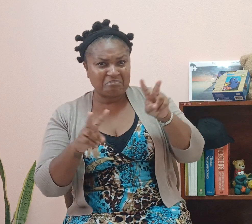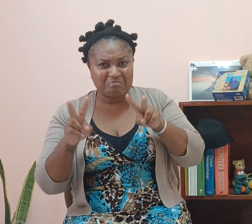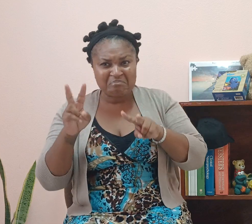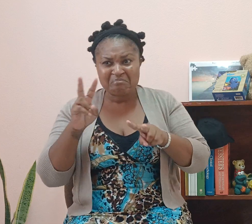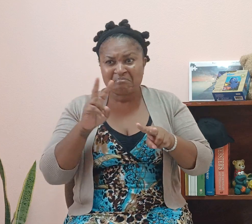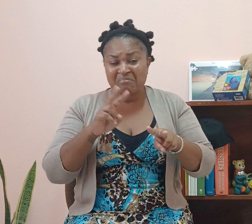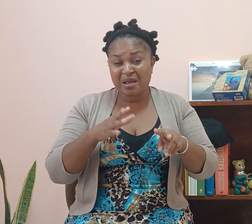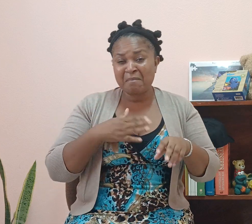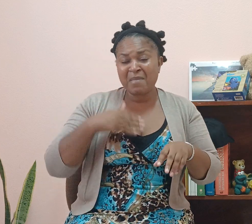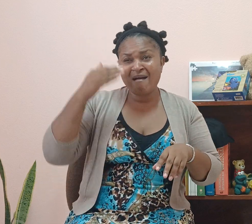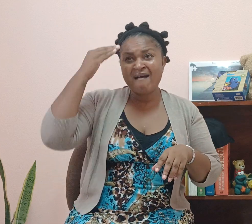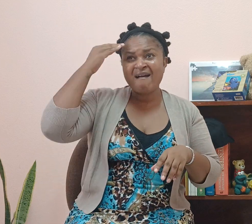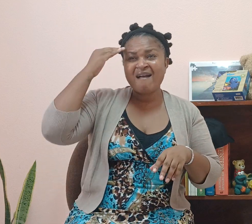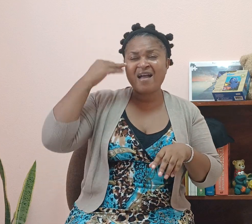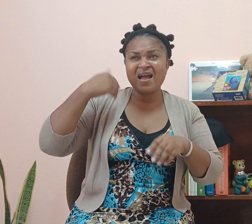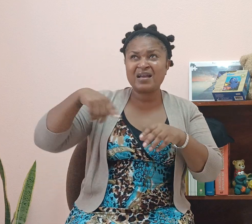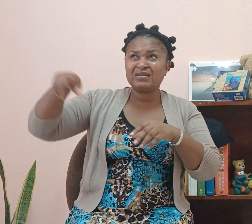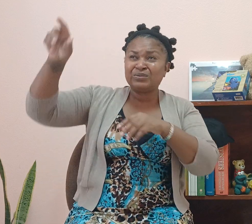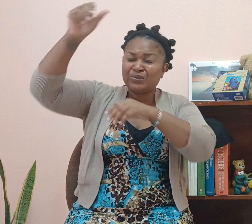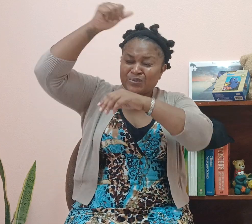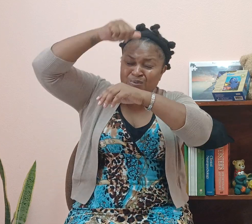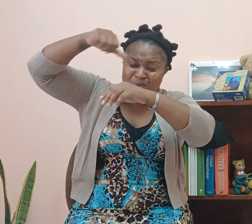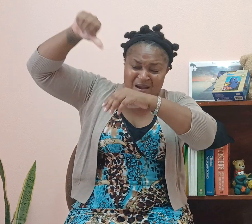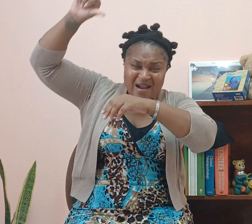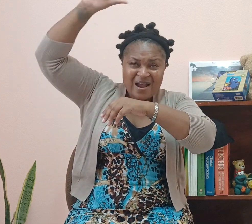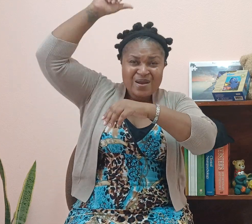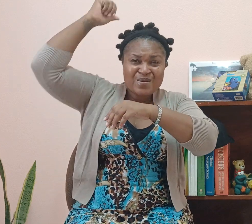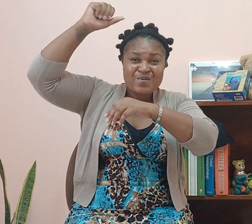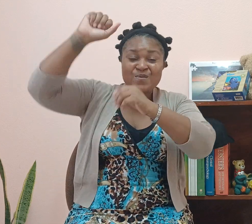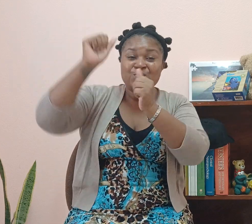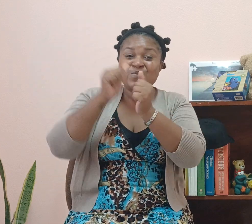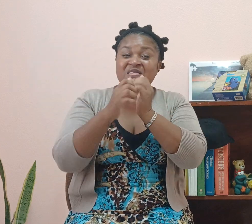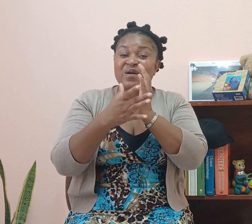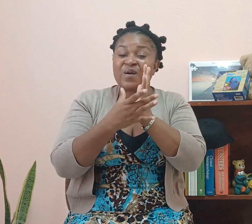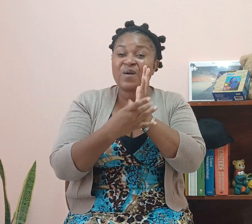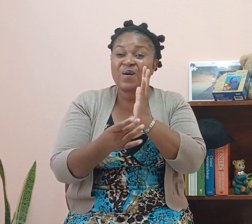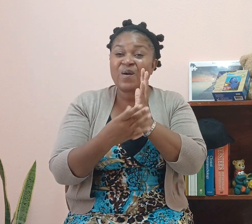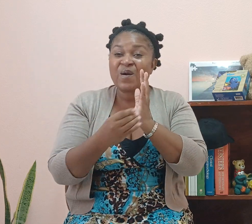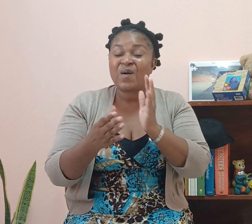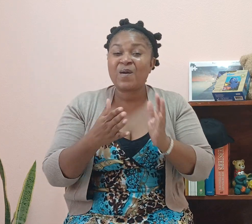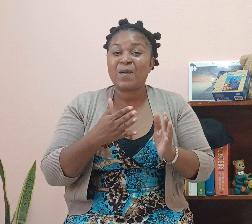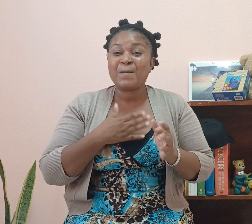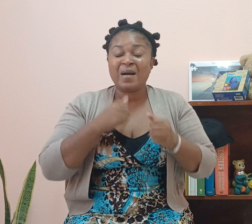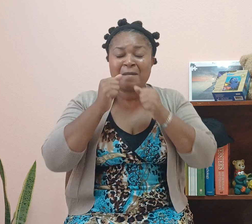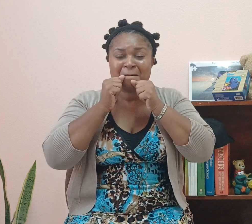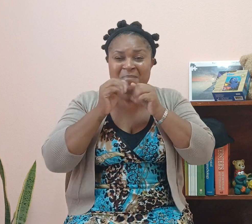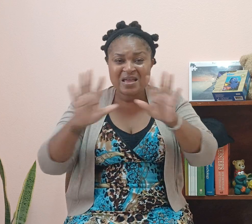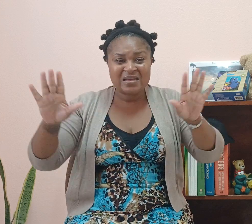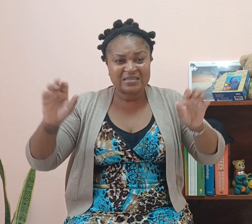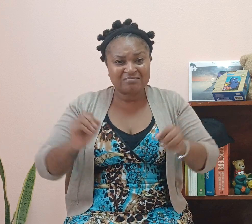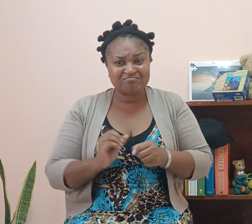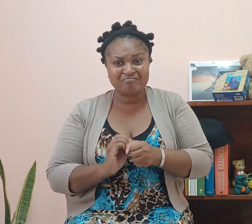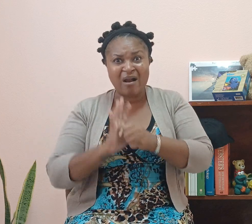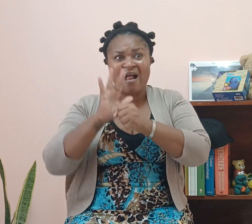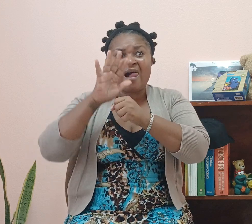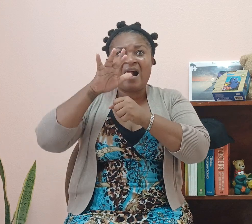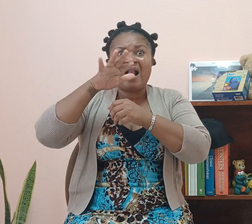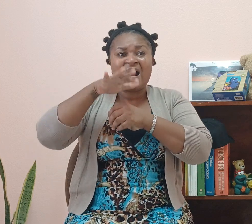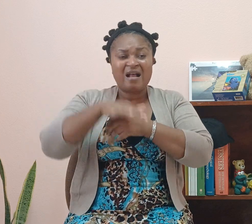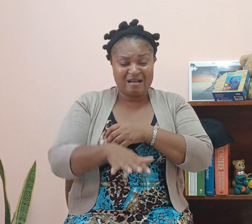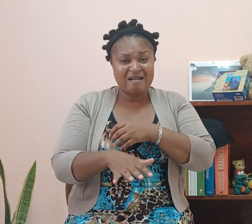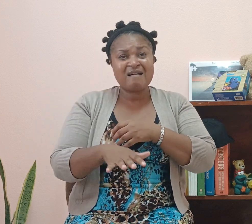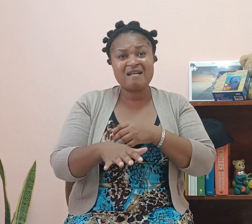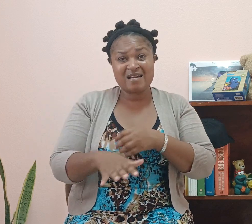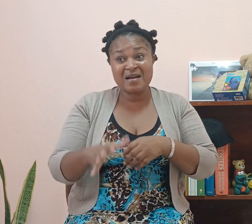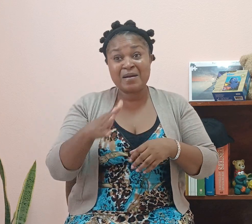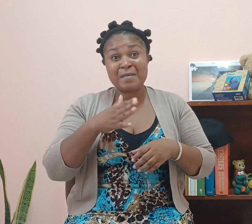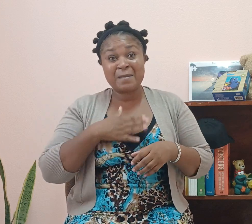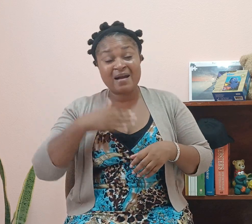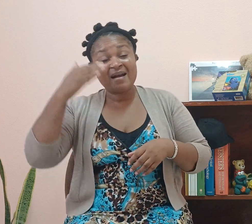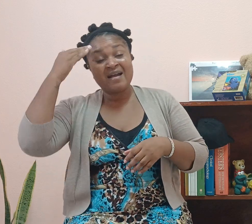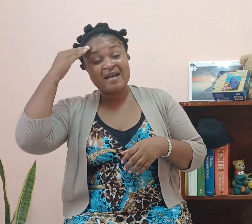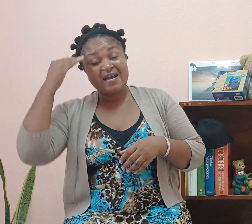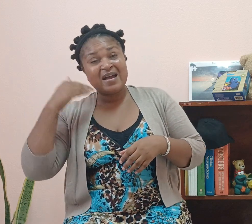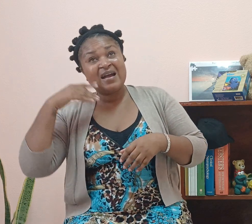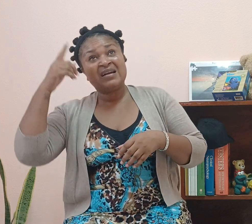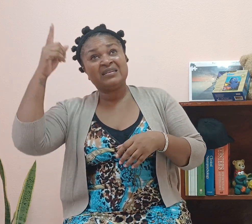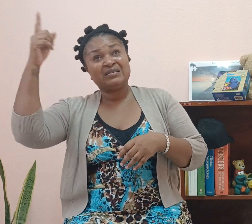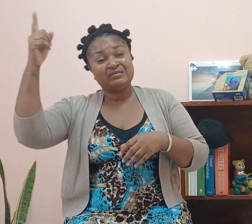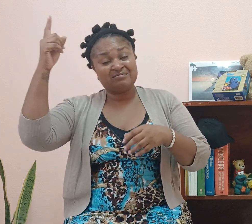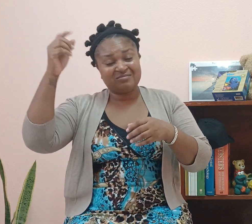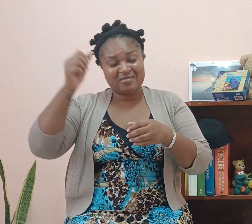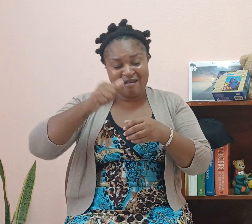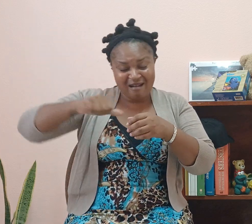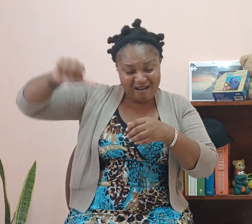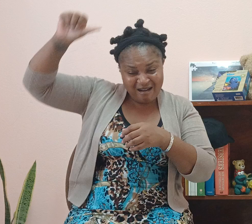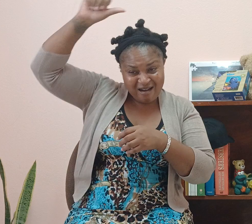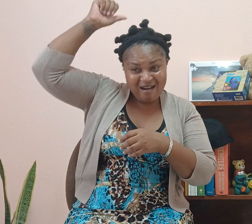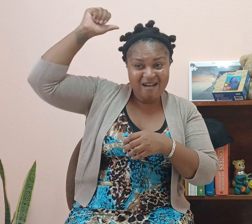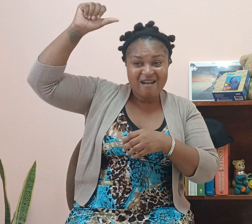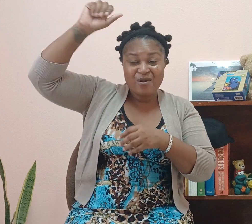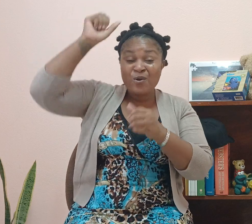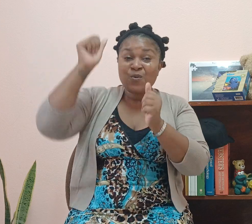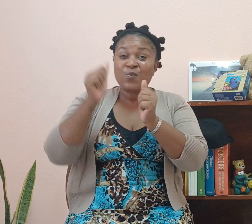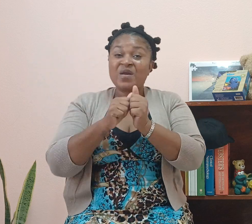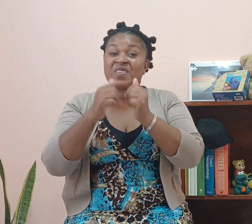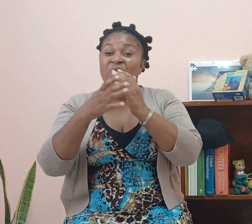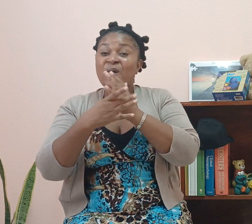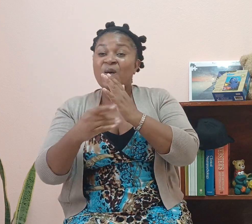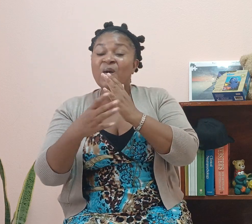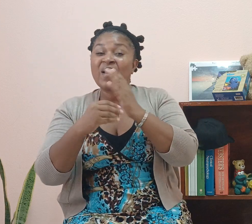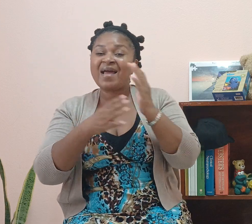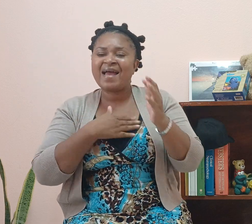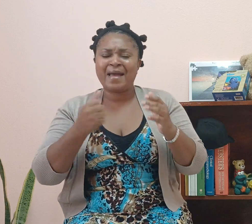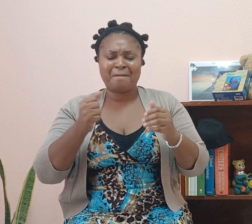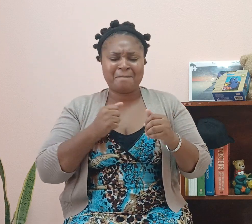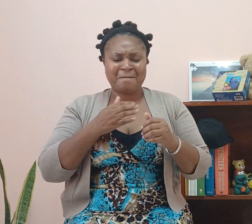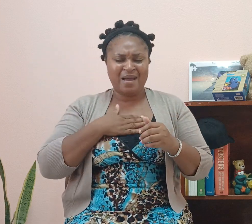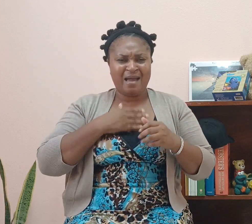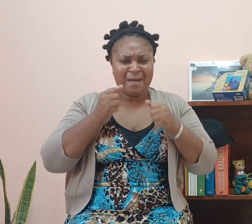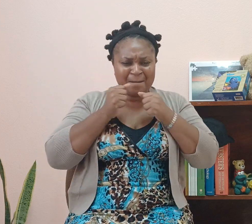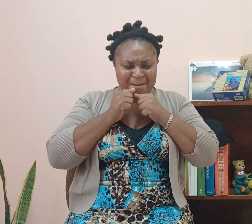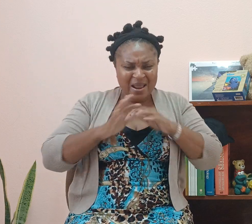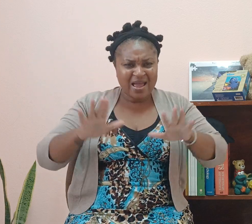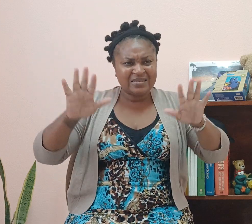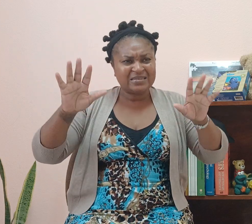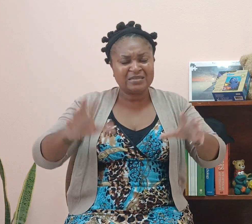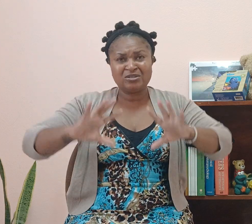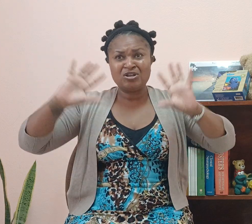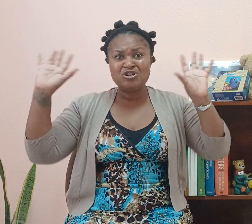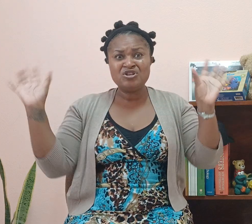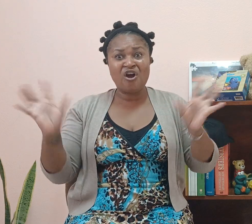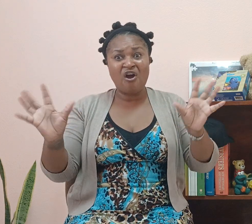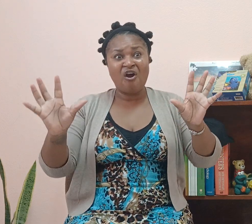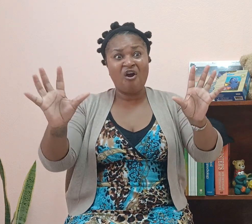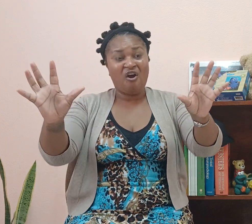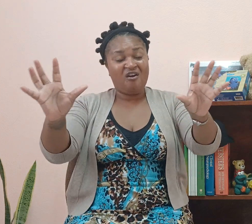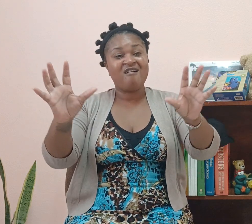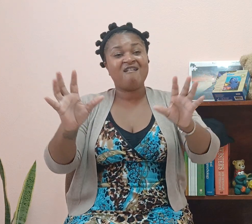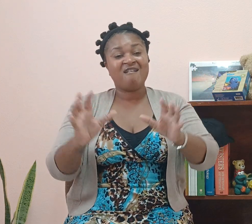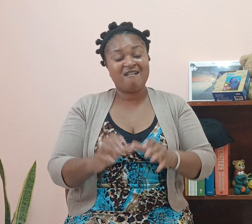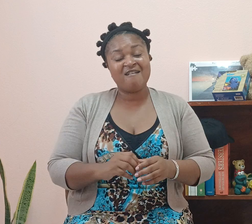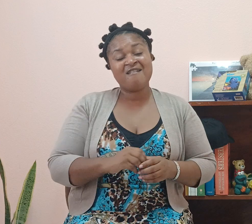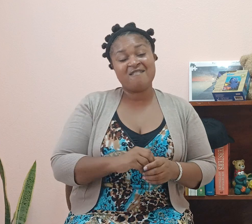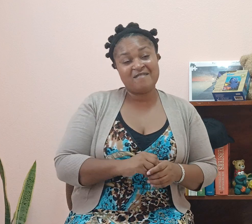My head Thou dost with oil anoint, And my cup overflows.